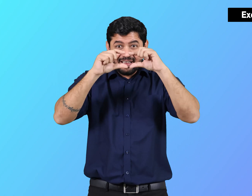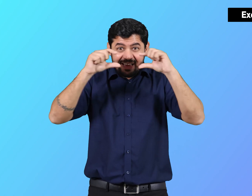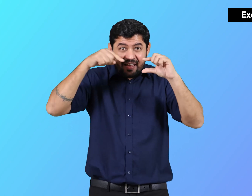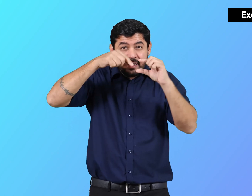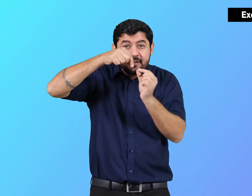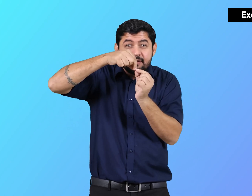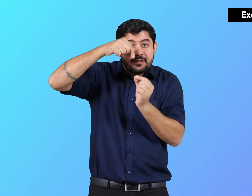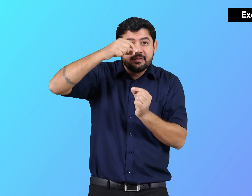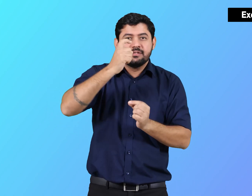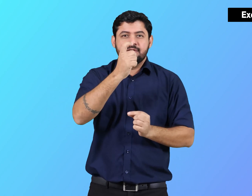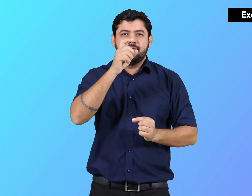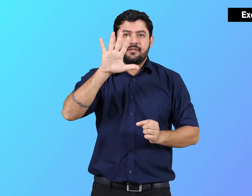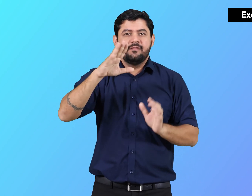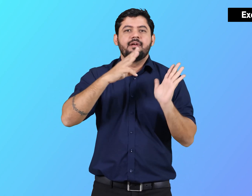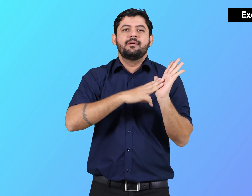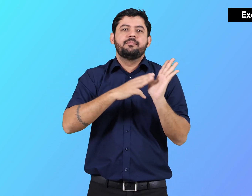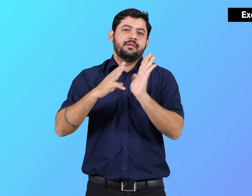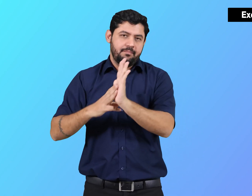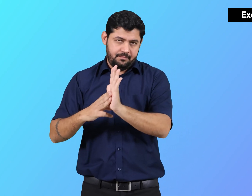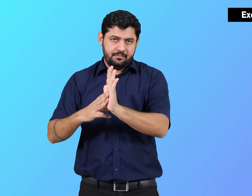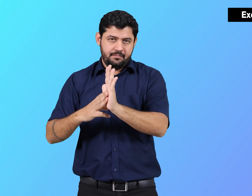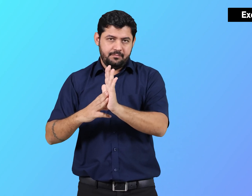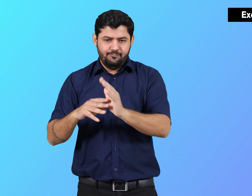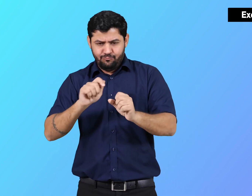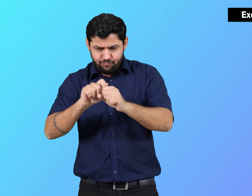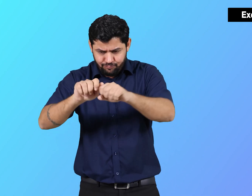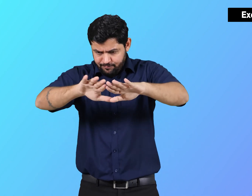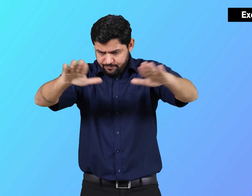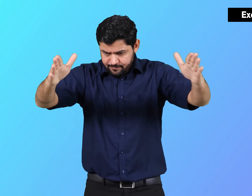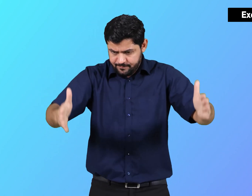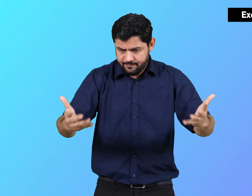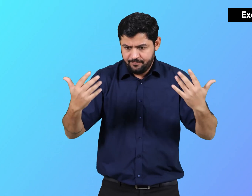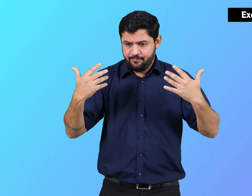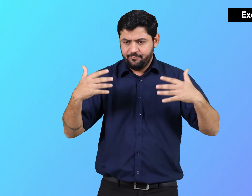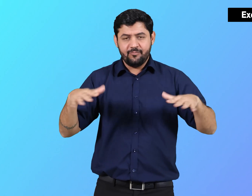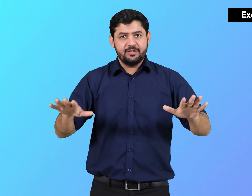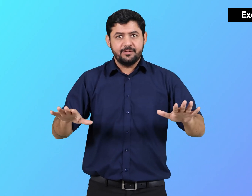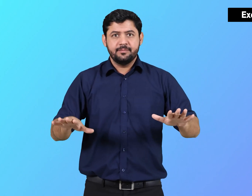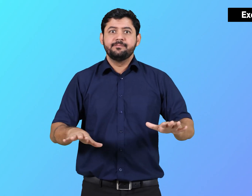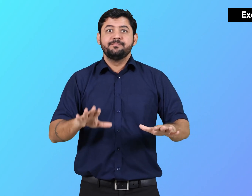Then he made a frame 75 millimetres wide around the table. He put gold trim on the frame.